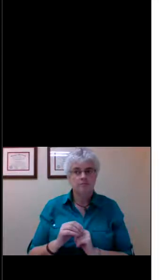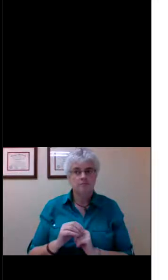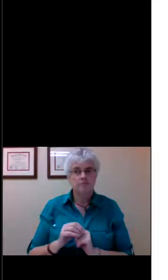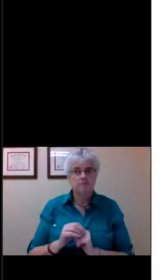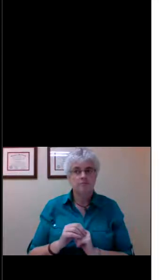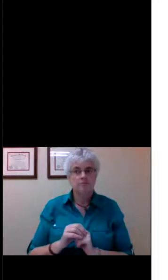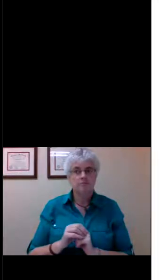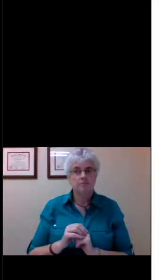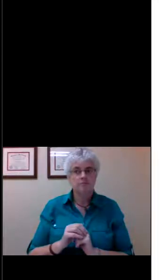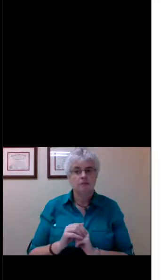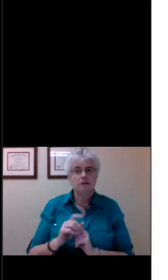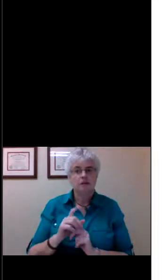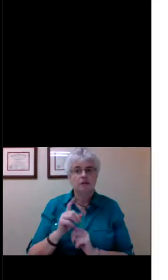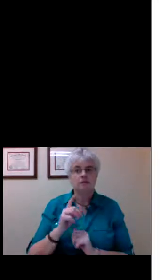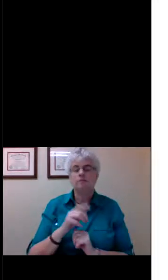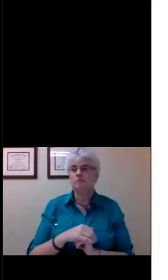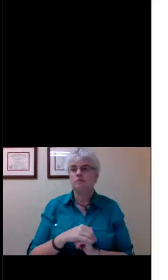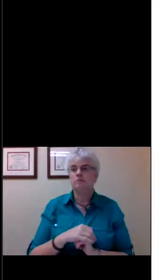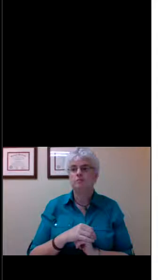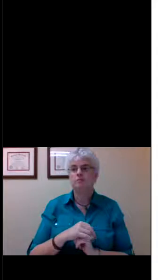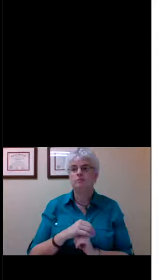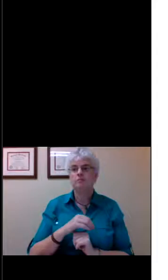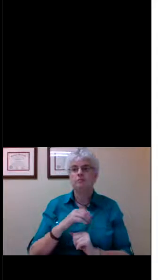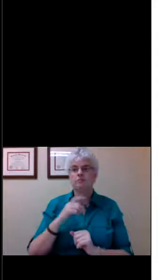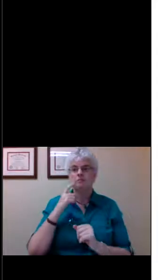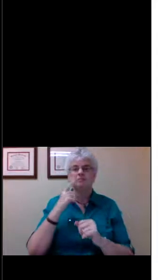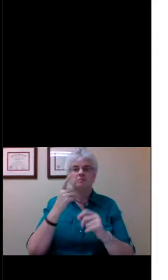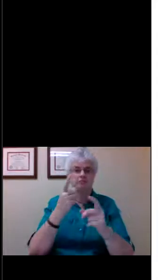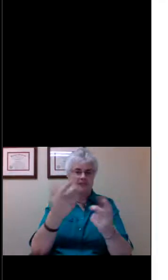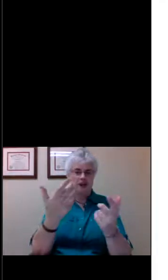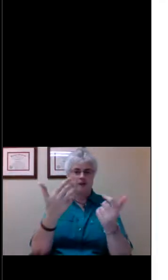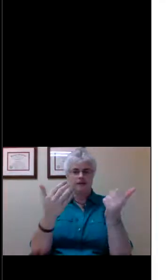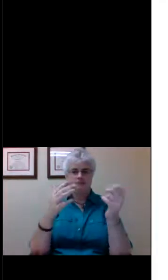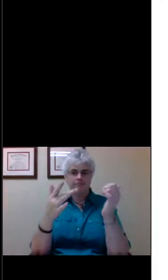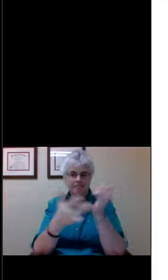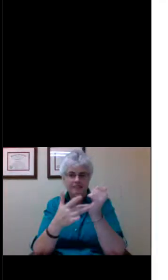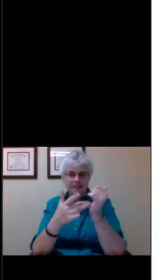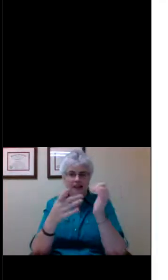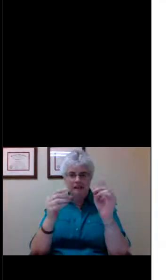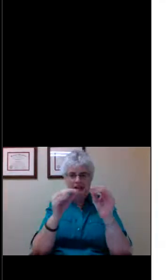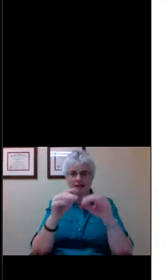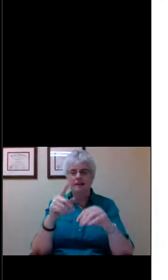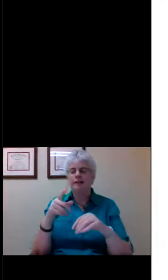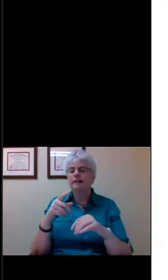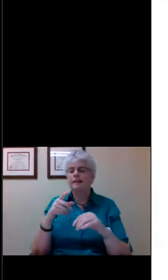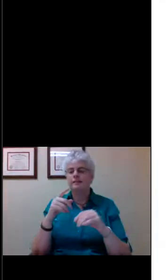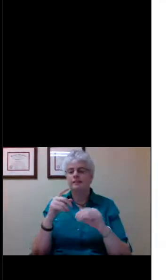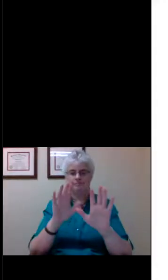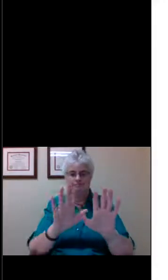ready for our poll. Is that right, Holly? Holly: Yeah, yeah... so yeah, as we get